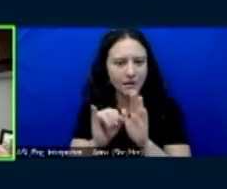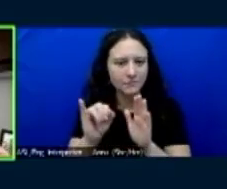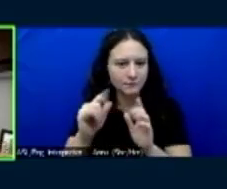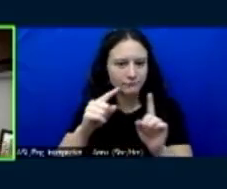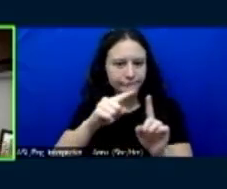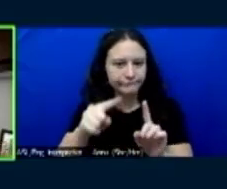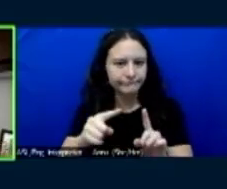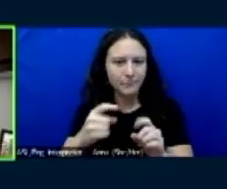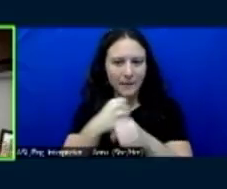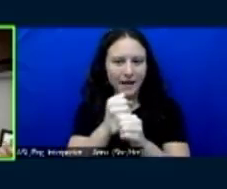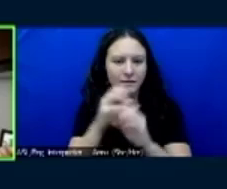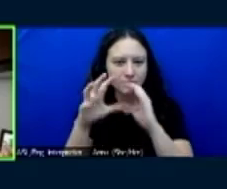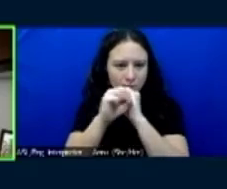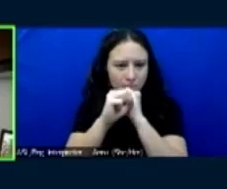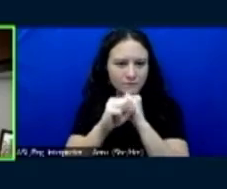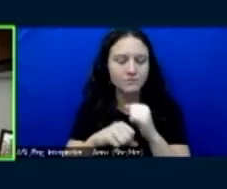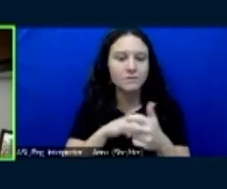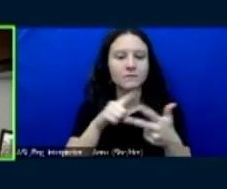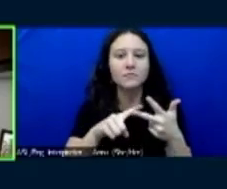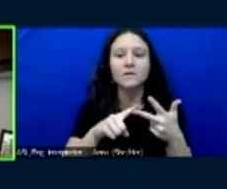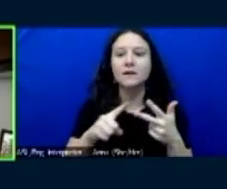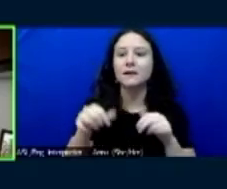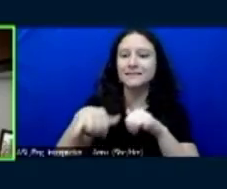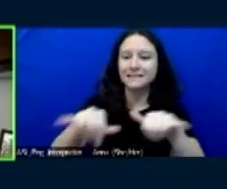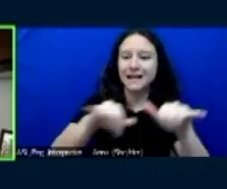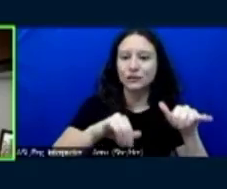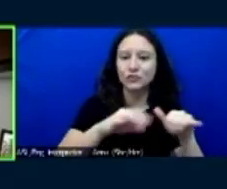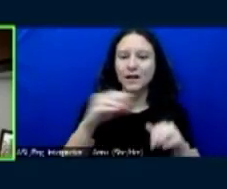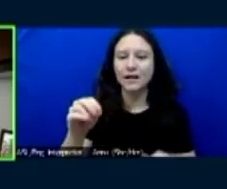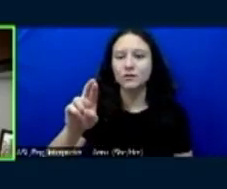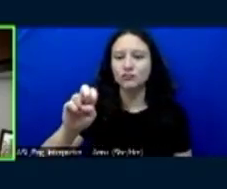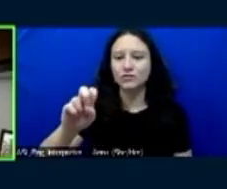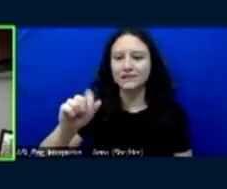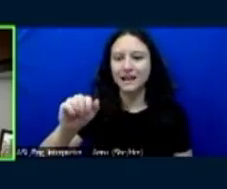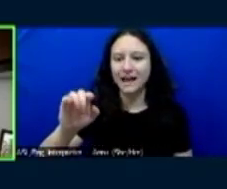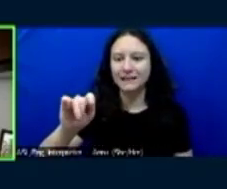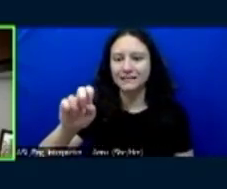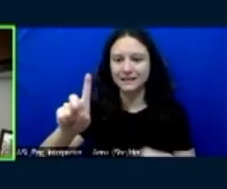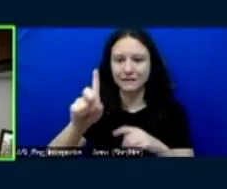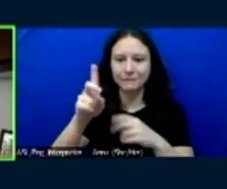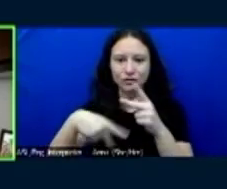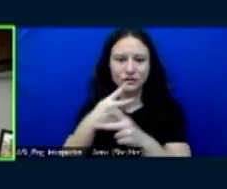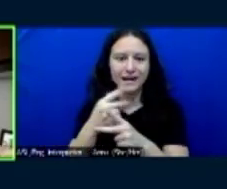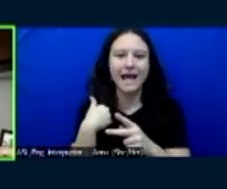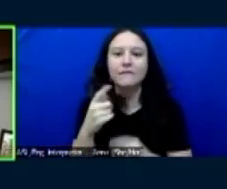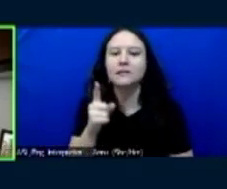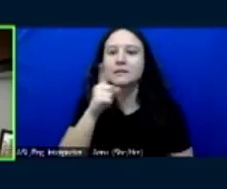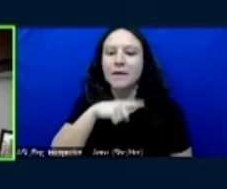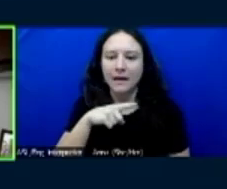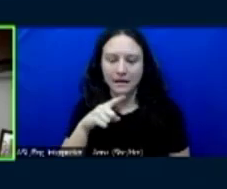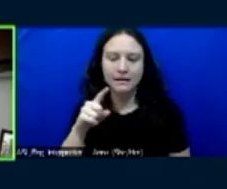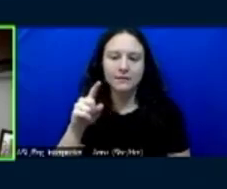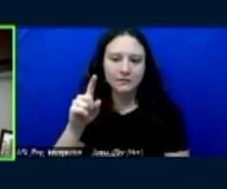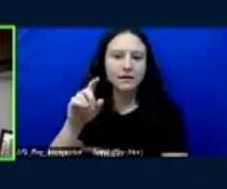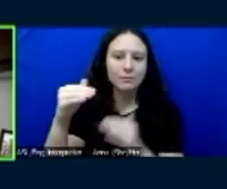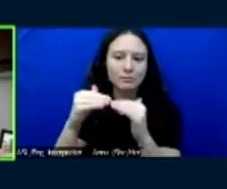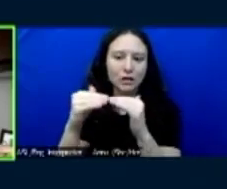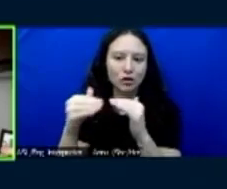and the redacted versions underwent simulated peer review. We looked at peer review outcomes,